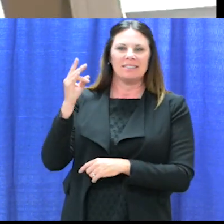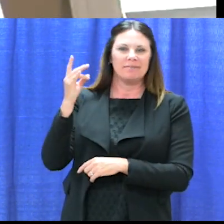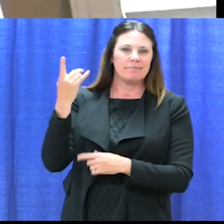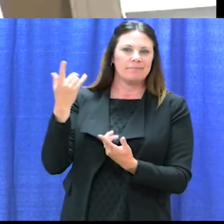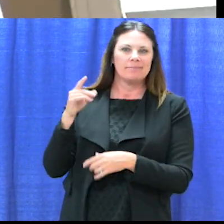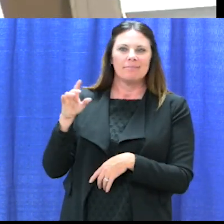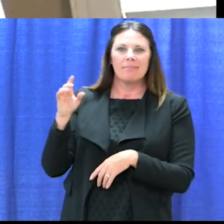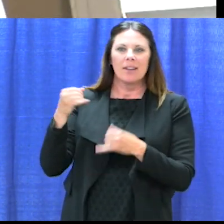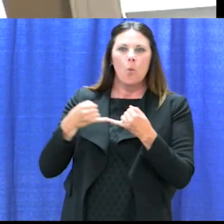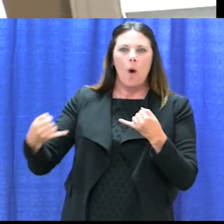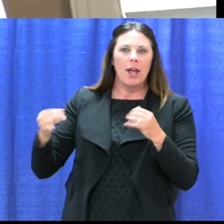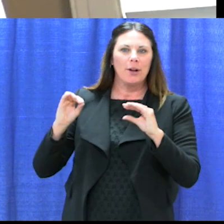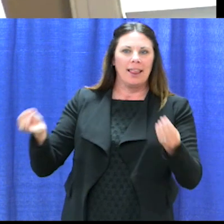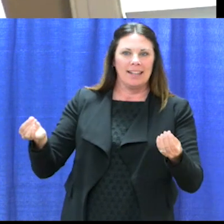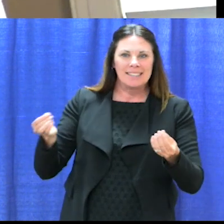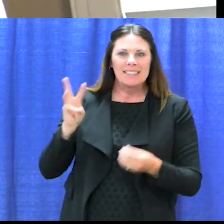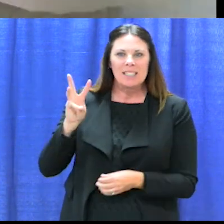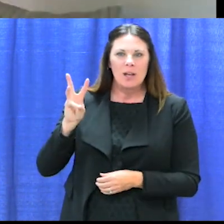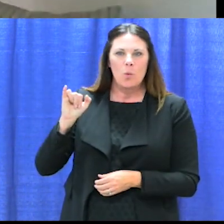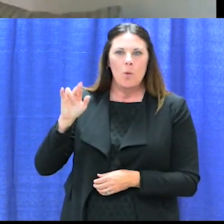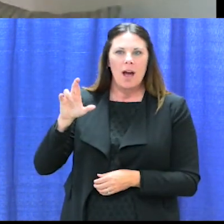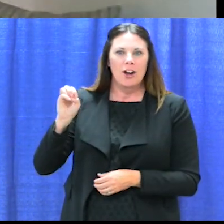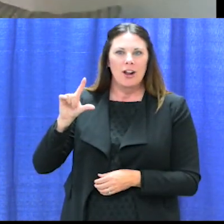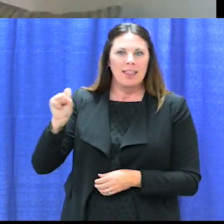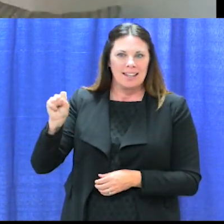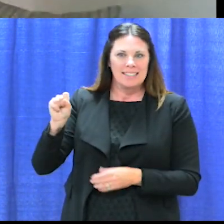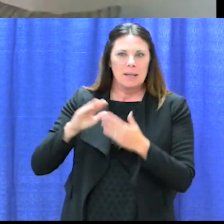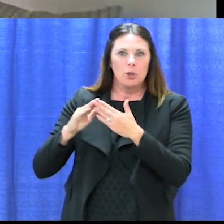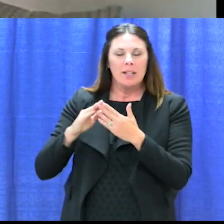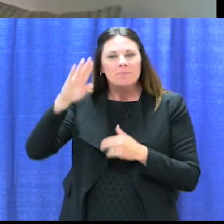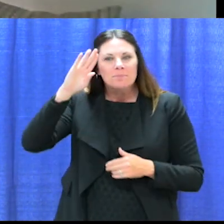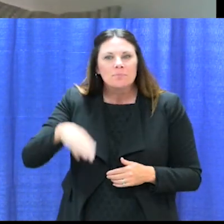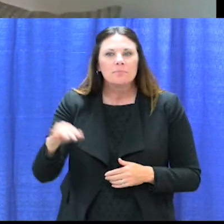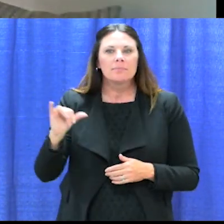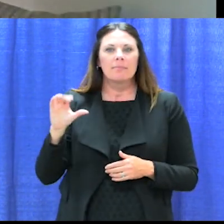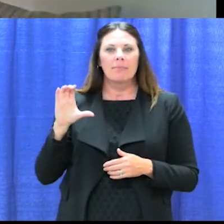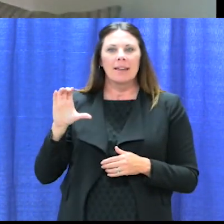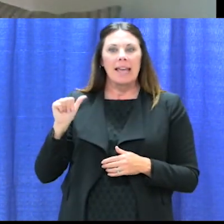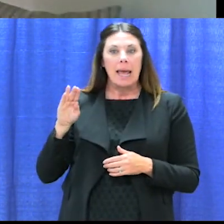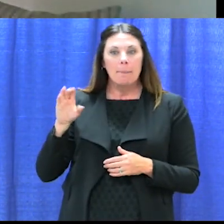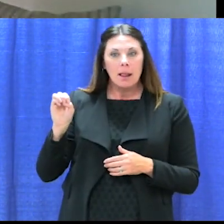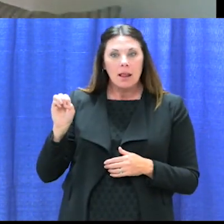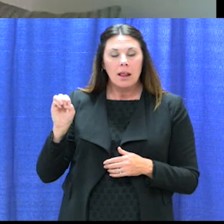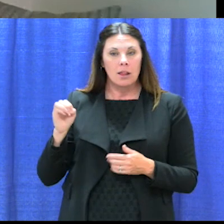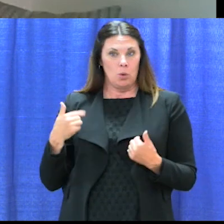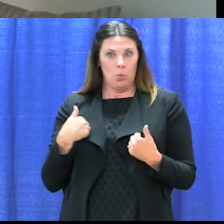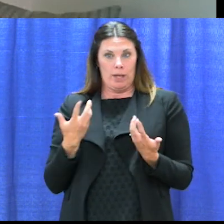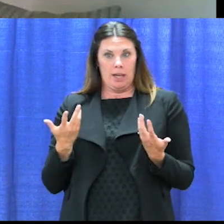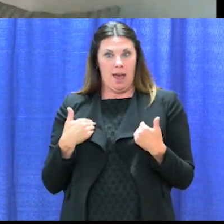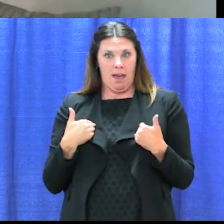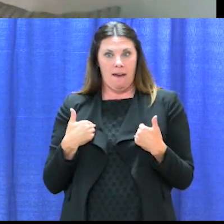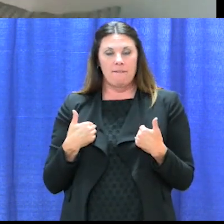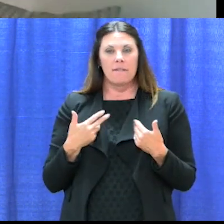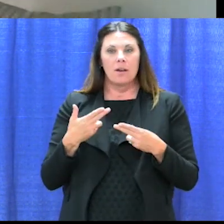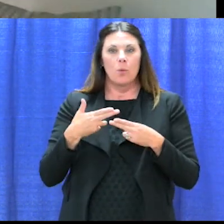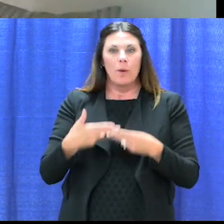So in the cable community like for example what we have is something called the Wow Van.